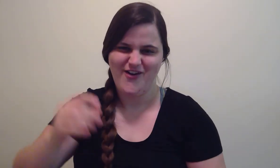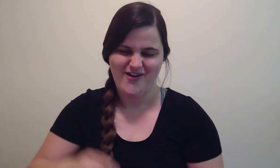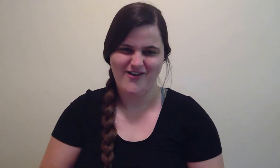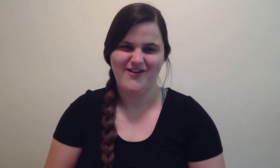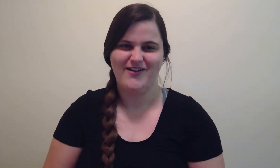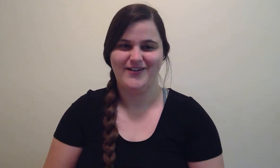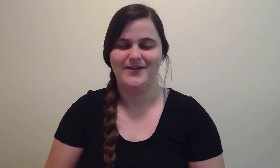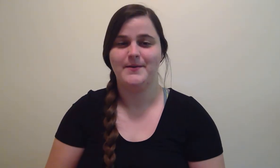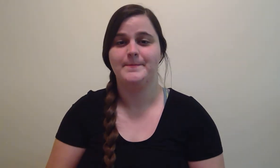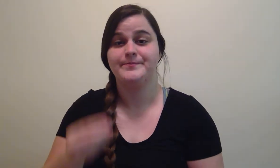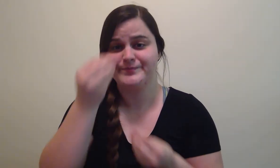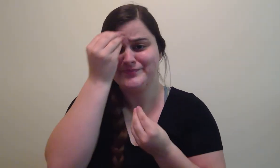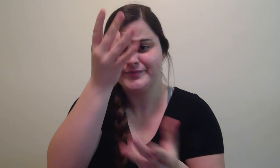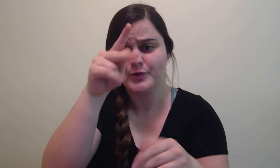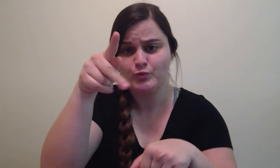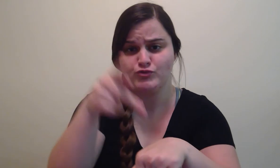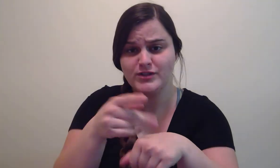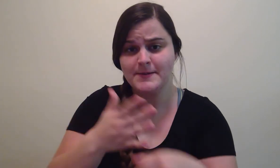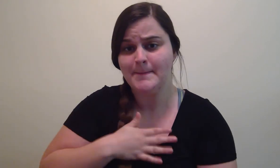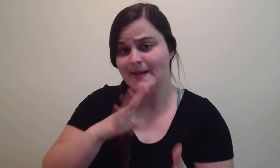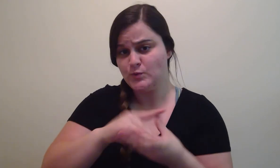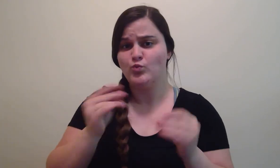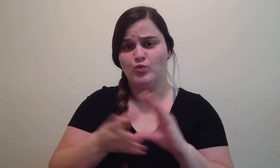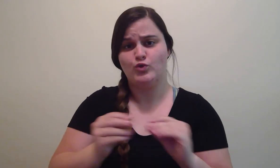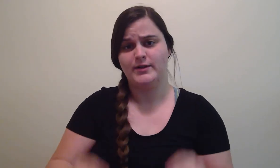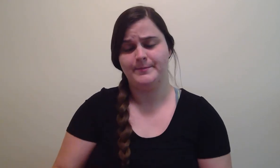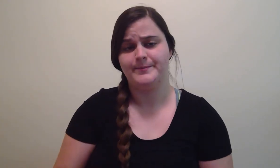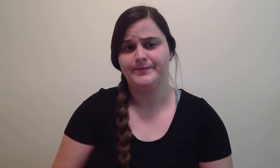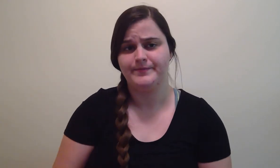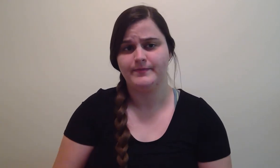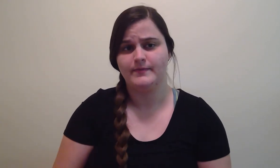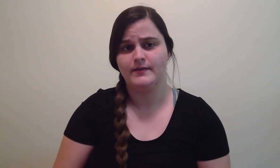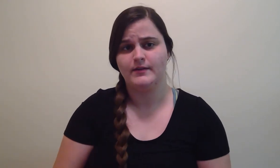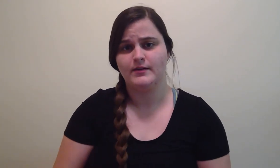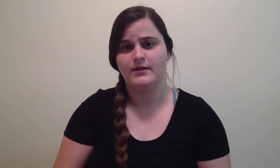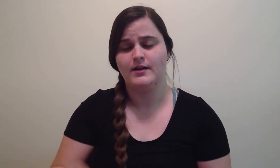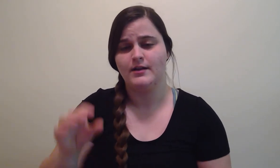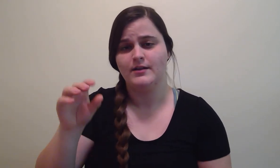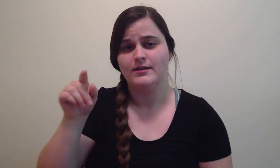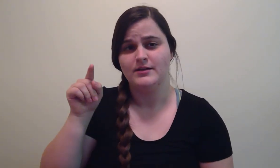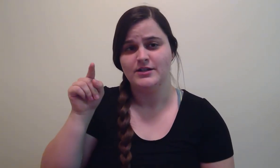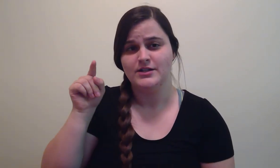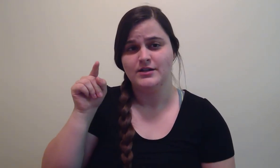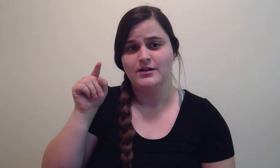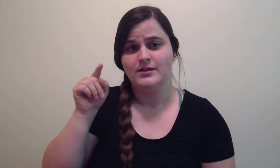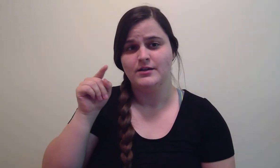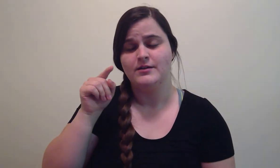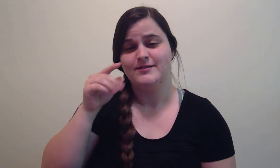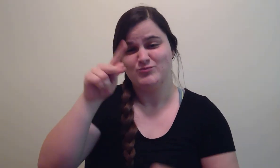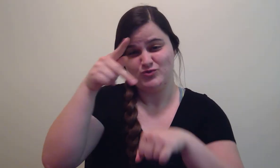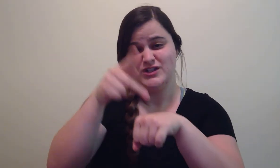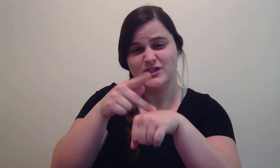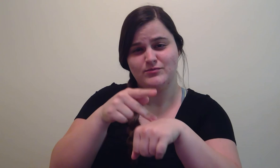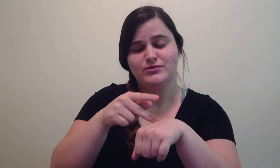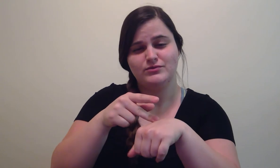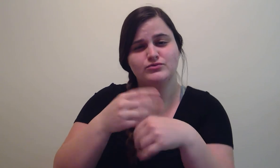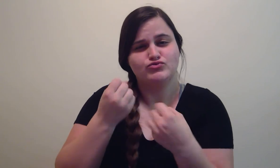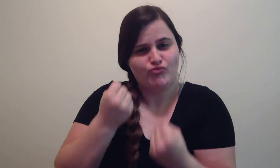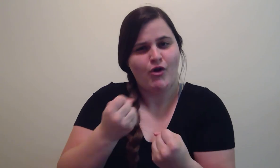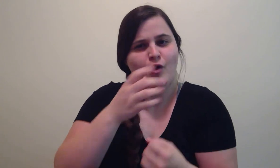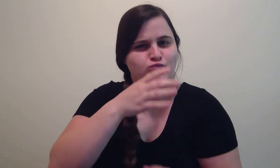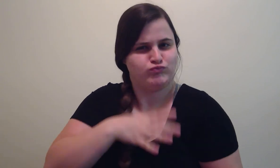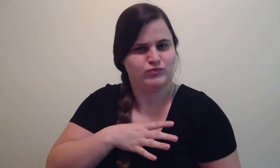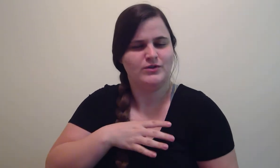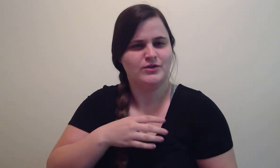while I told my side of things to the principal. Mrs. Shultz is a sturdy lady who probably secretly